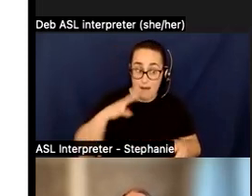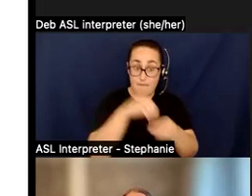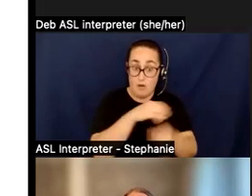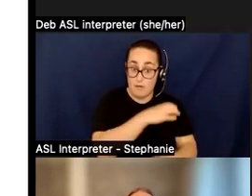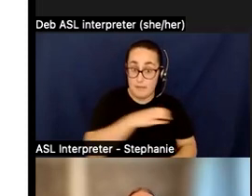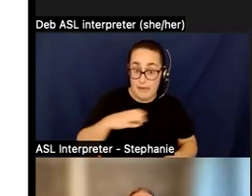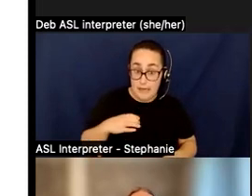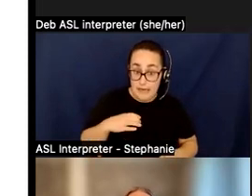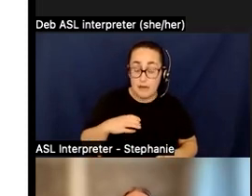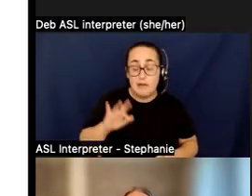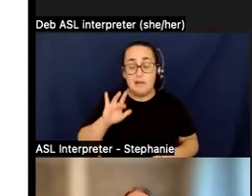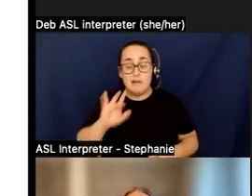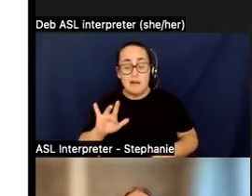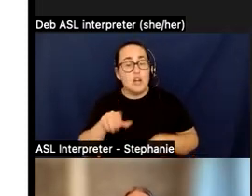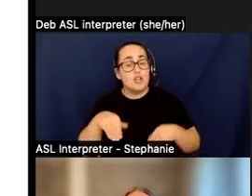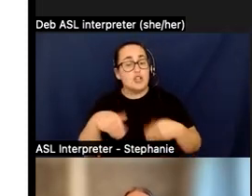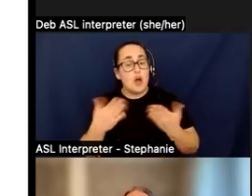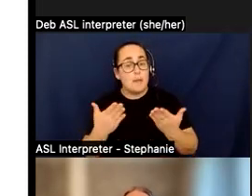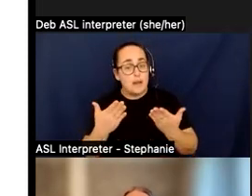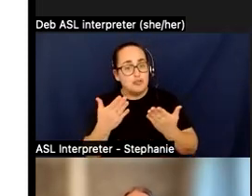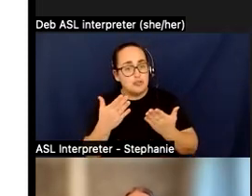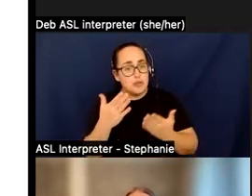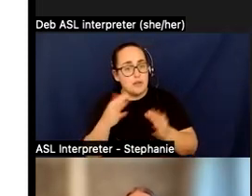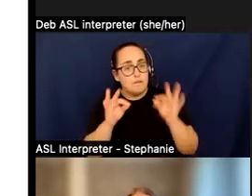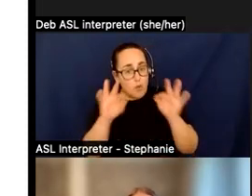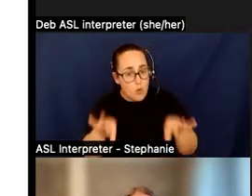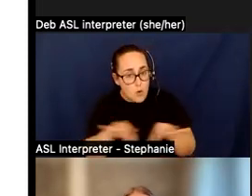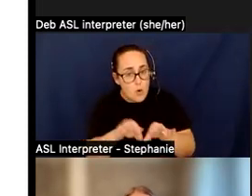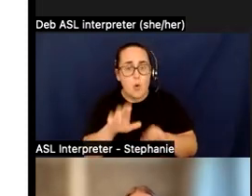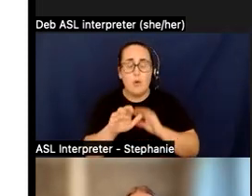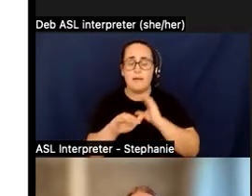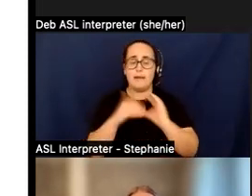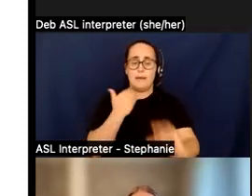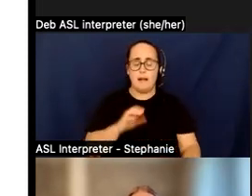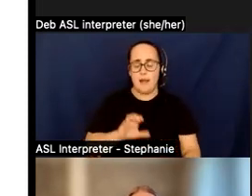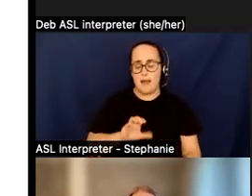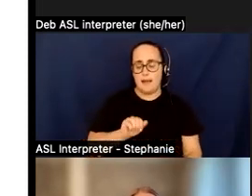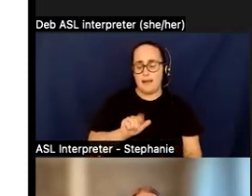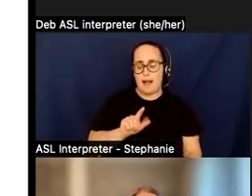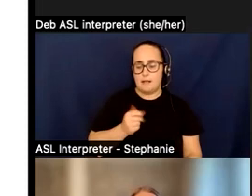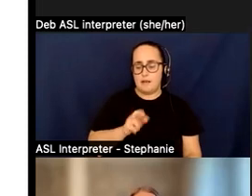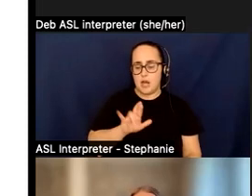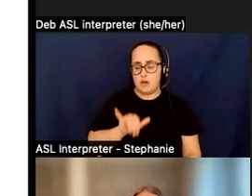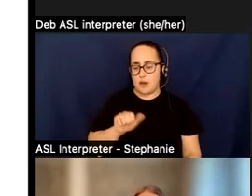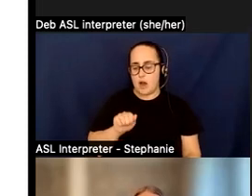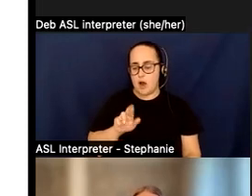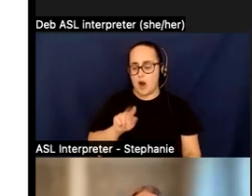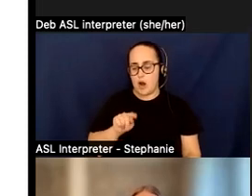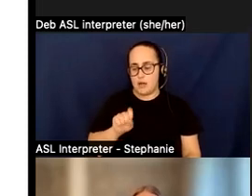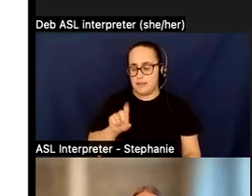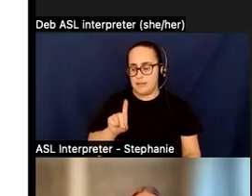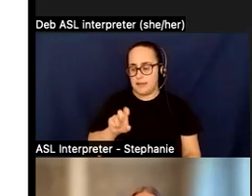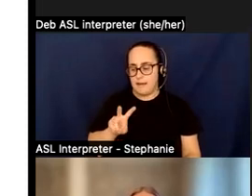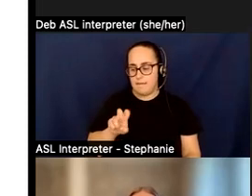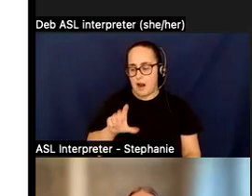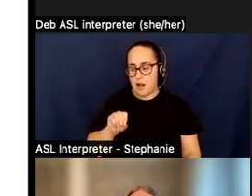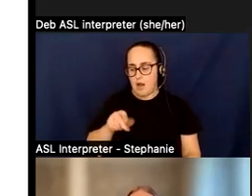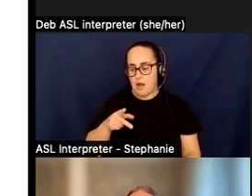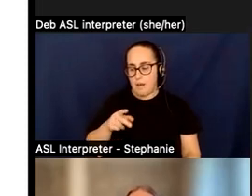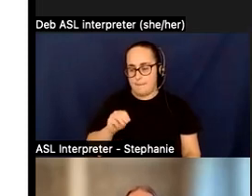can email publicart@calgaryartsdevelopment.com. You'll find the nomination form on our website.